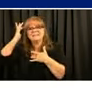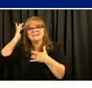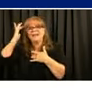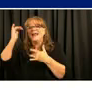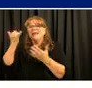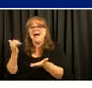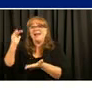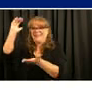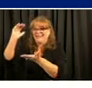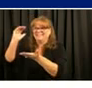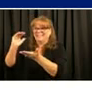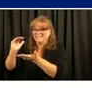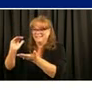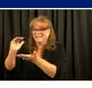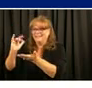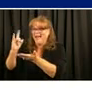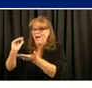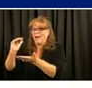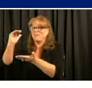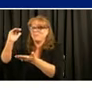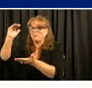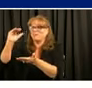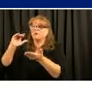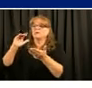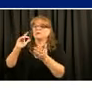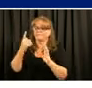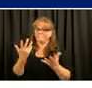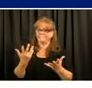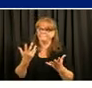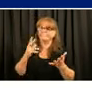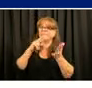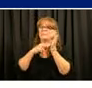indicating that we could see potential growth in the next couple of weeks next slide